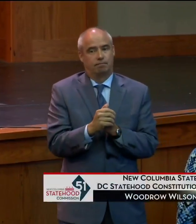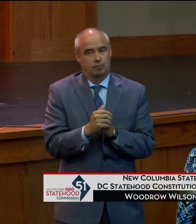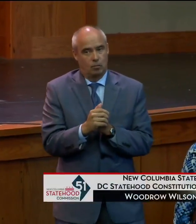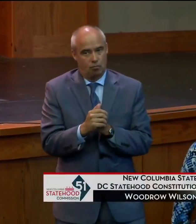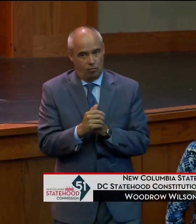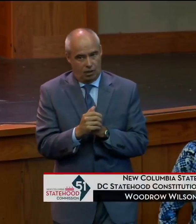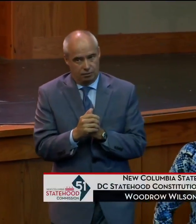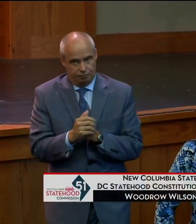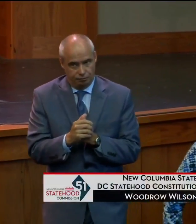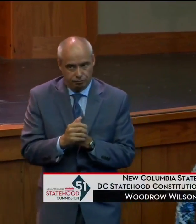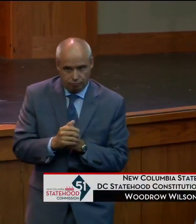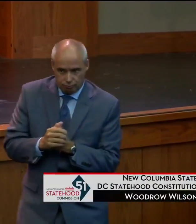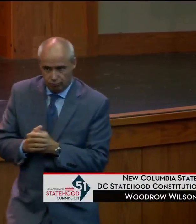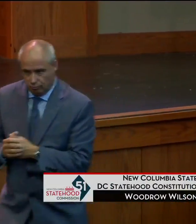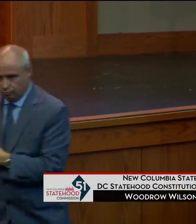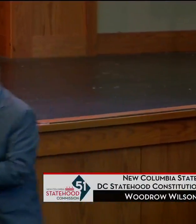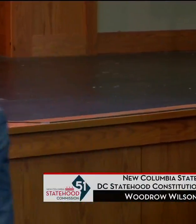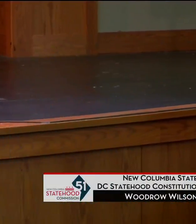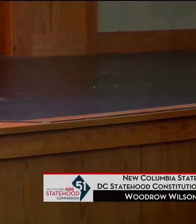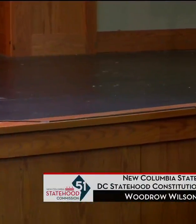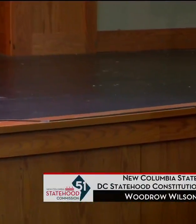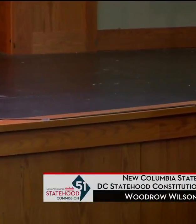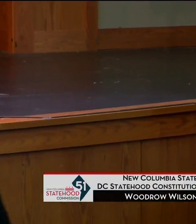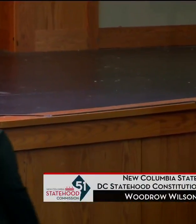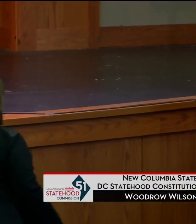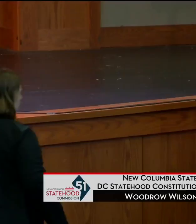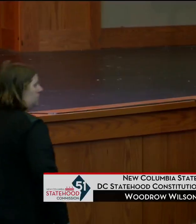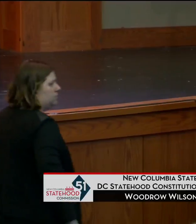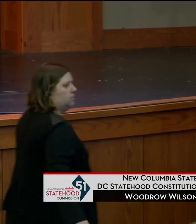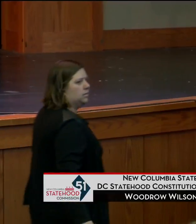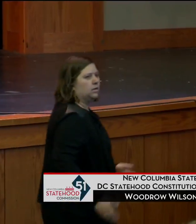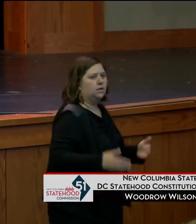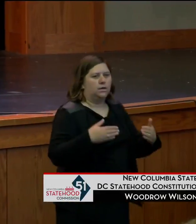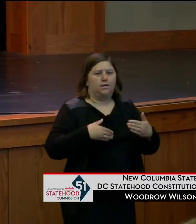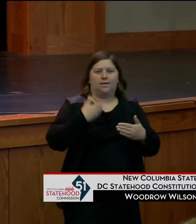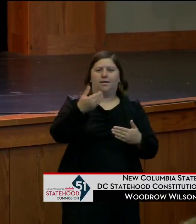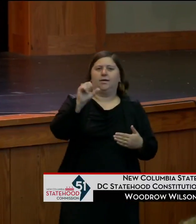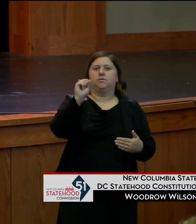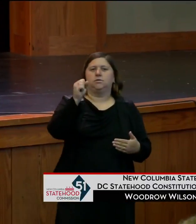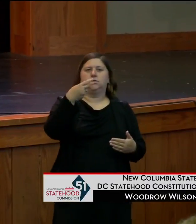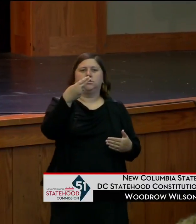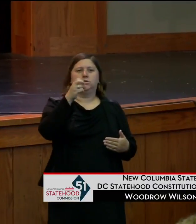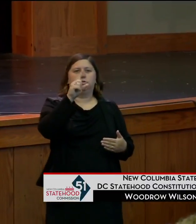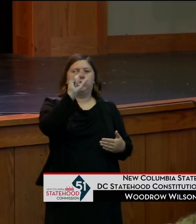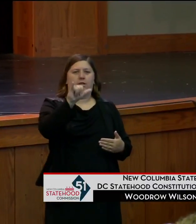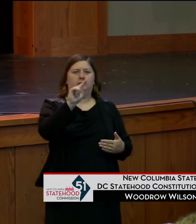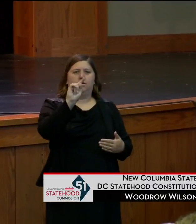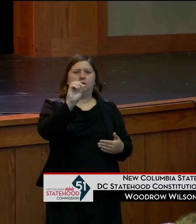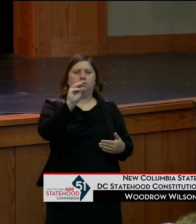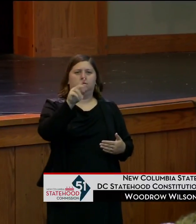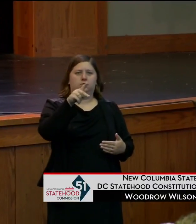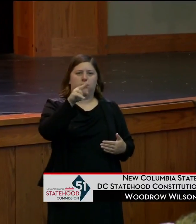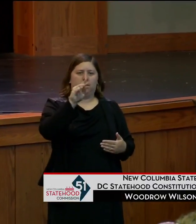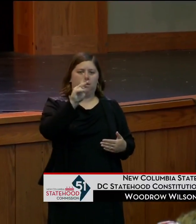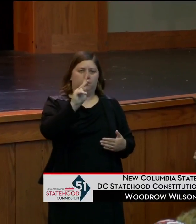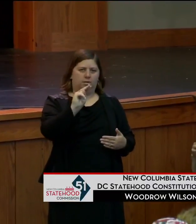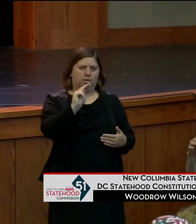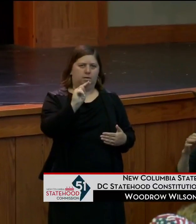THE NEXT SPEAKER WILL BE SHELLY TOMPKIN, SHIRLEY WELLS,